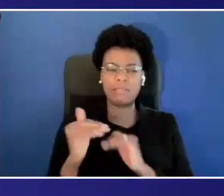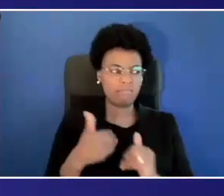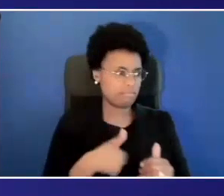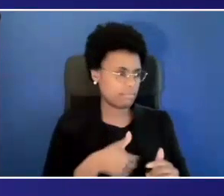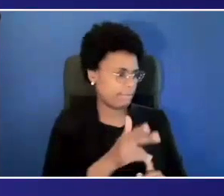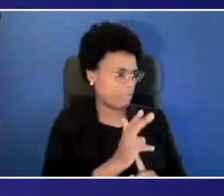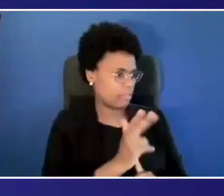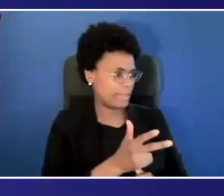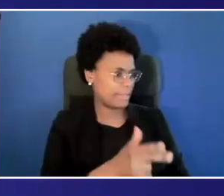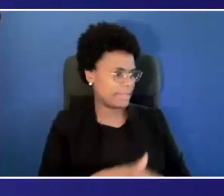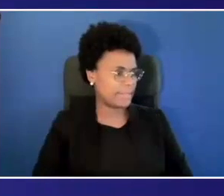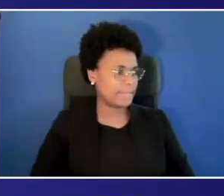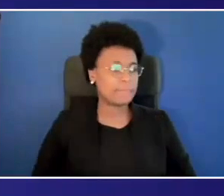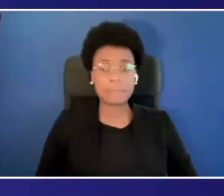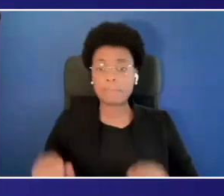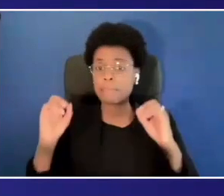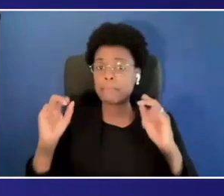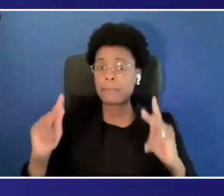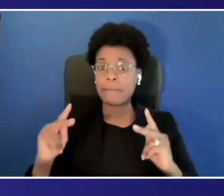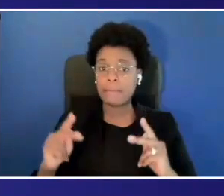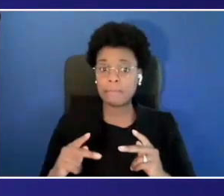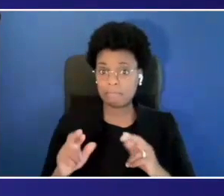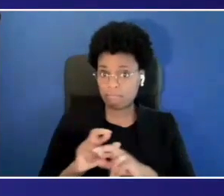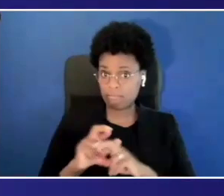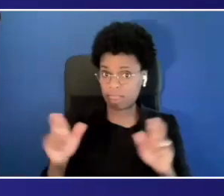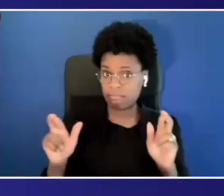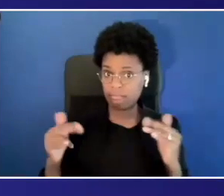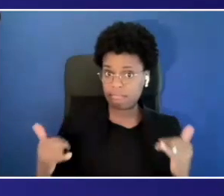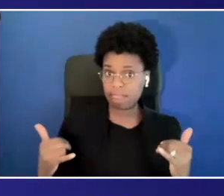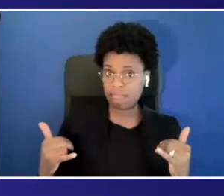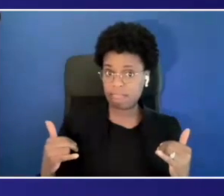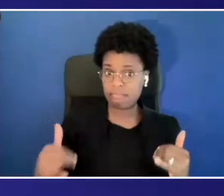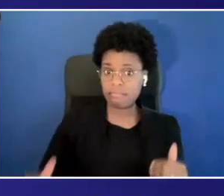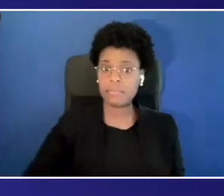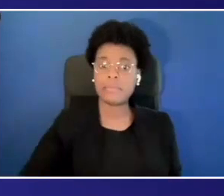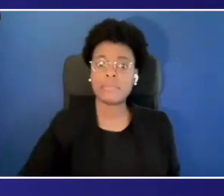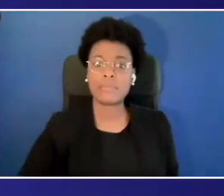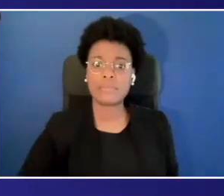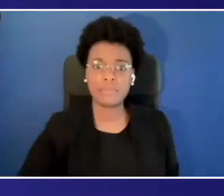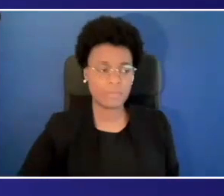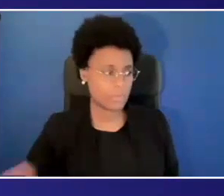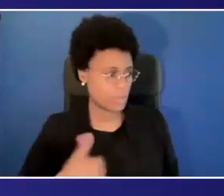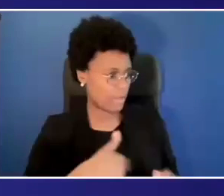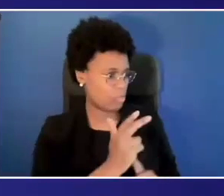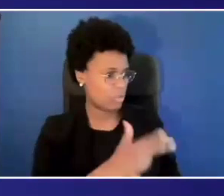Have 3ÿmin. Okay, am I ready to go now? You have 3ÿmin. Yes, sir.